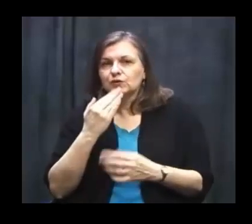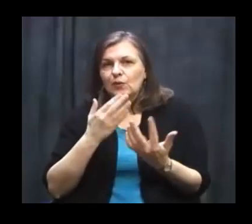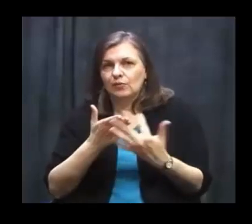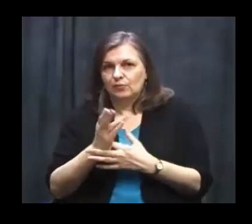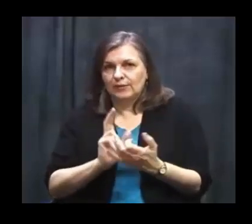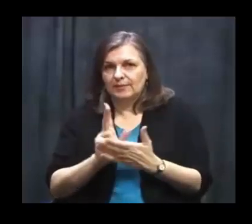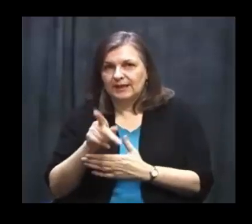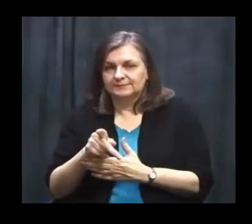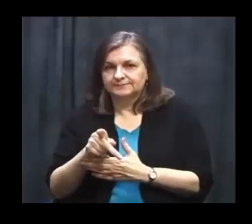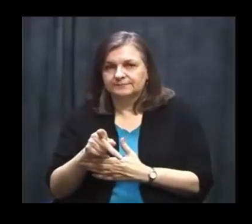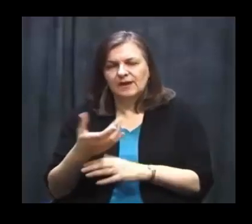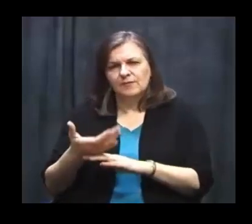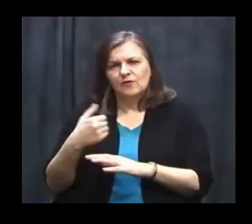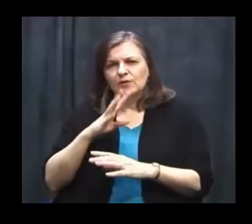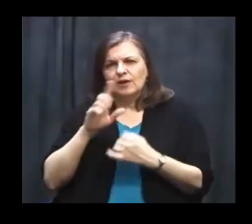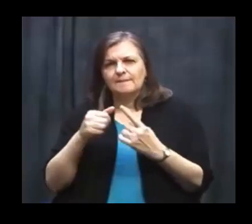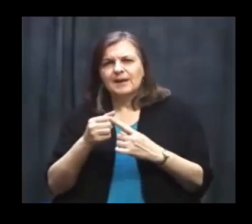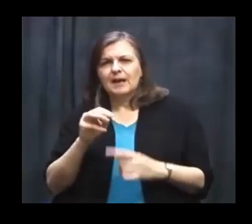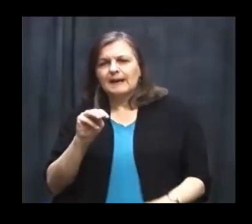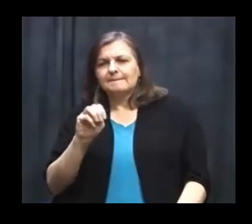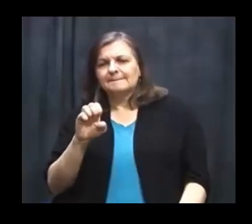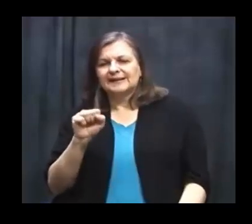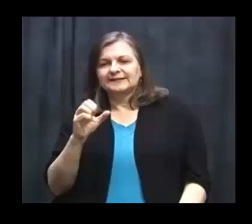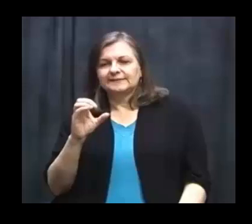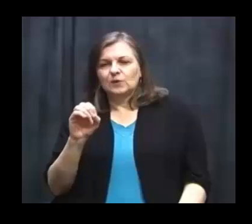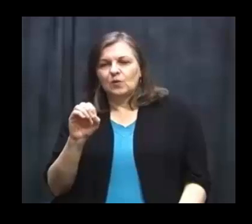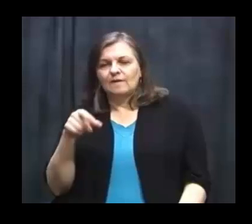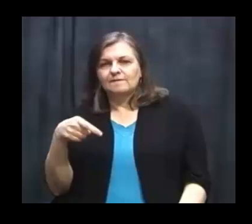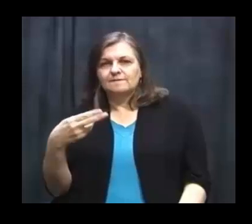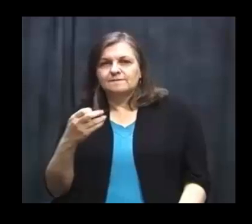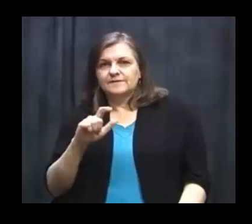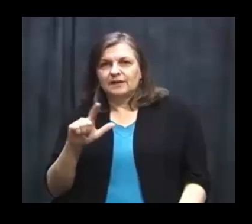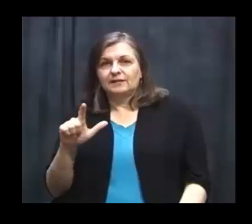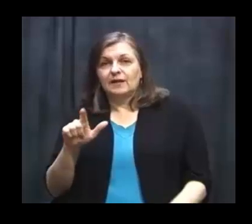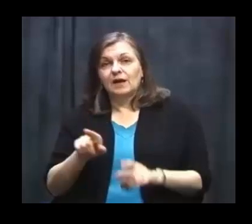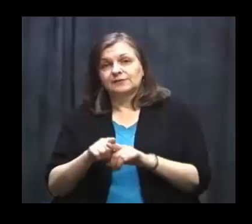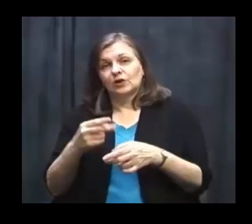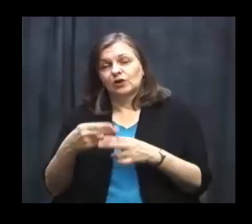when we talk about photosynthesis we talked about mesophyll being ground